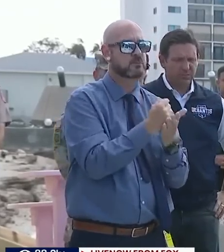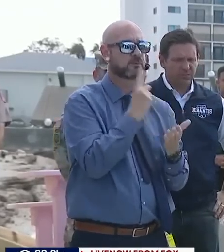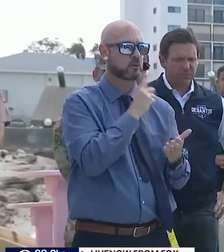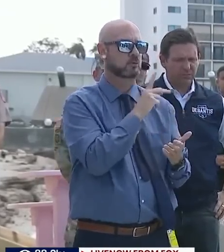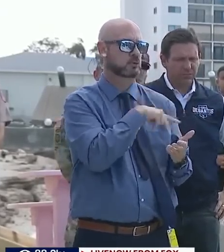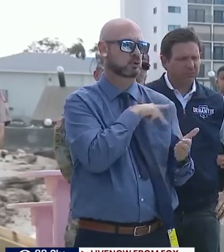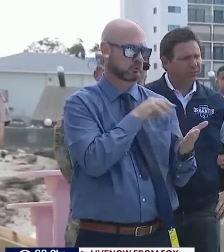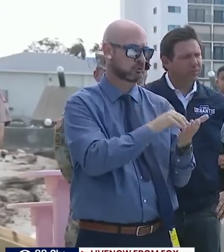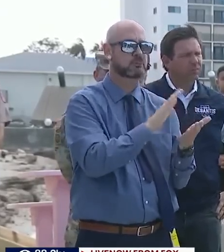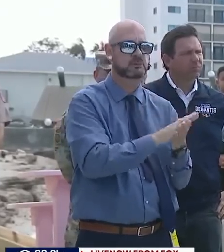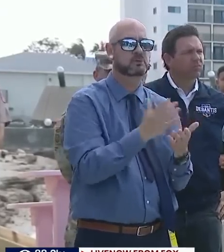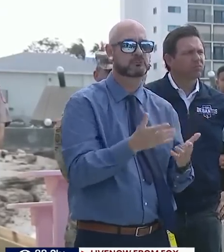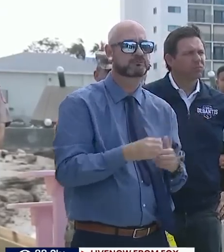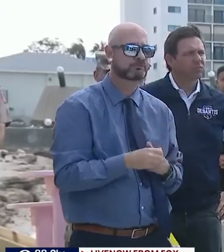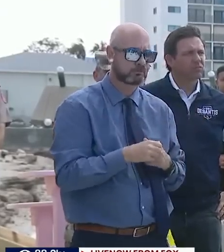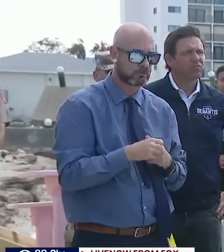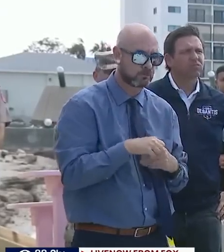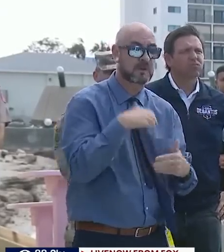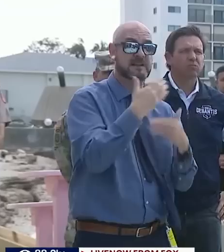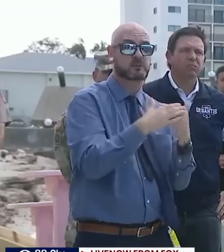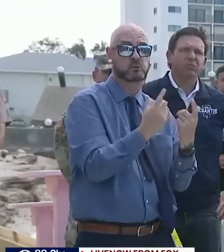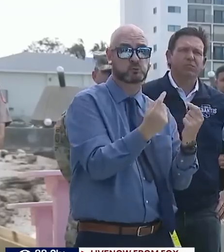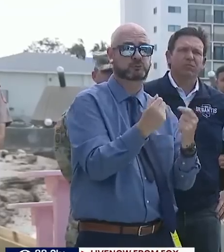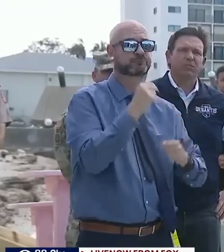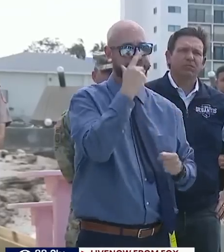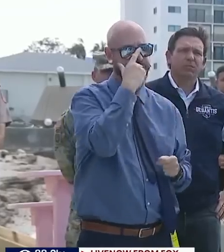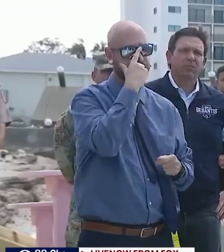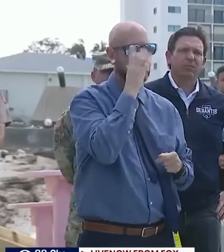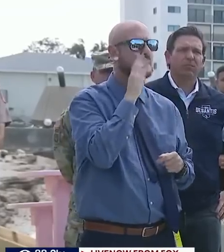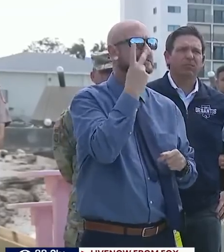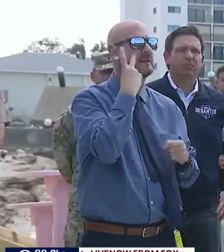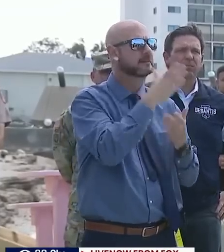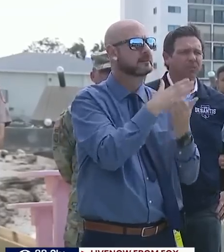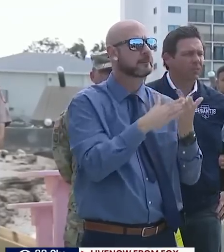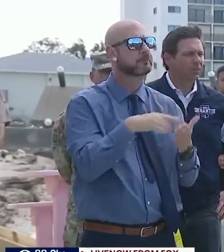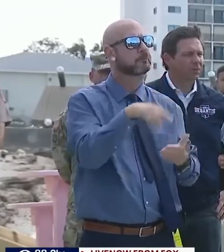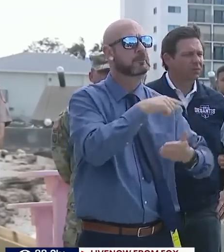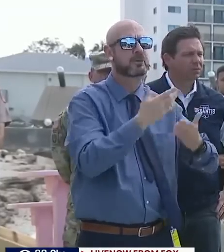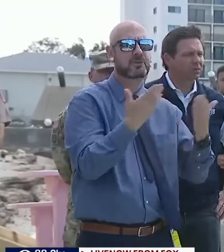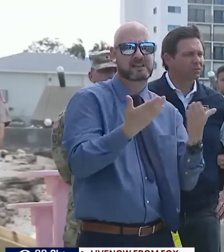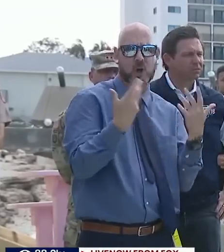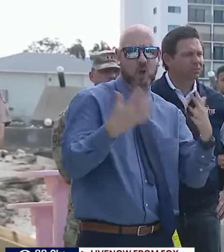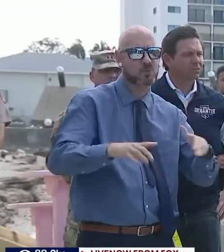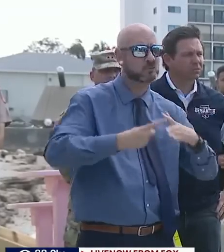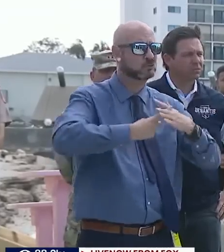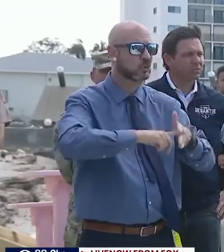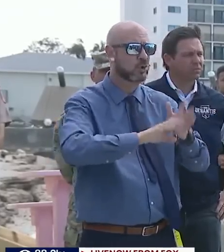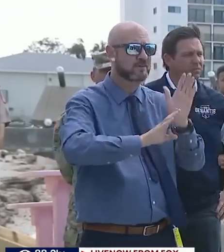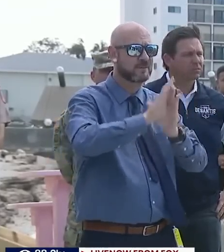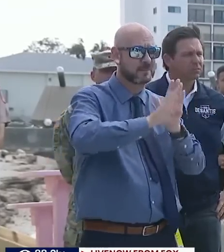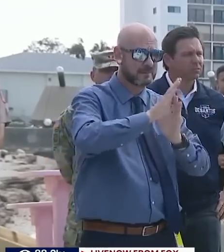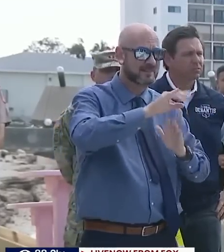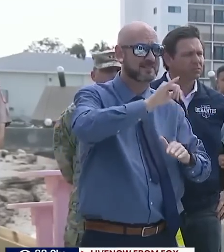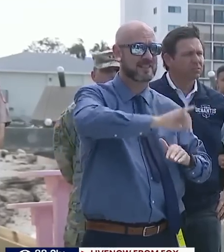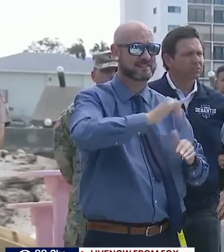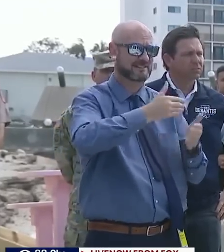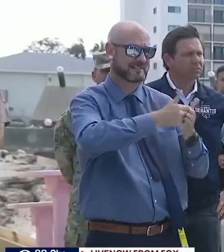claim. you're certainly going to need that. other type of own personal thing you're going to want to do and then we've already seen it, some of